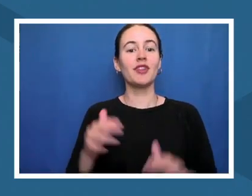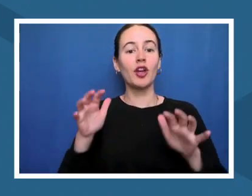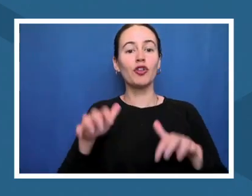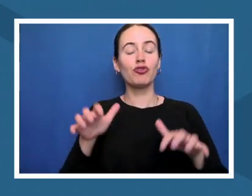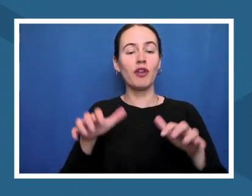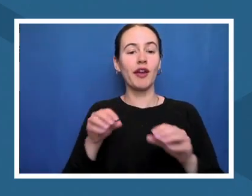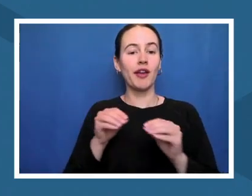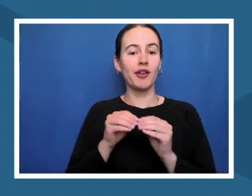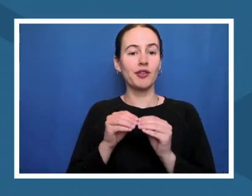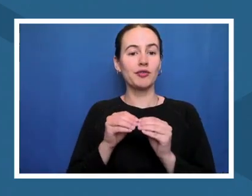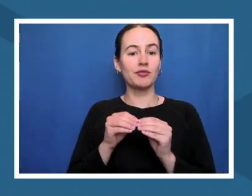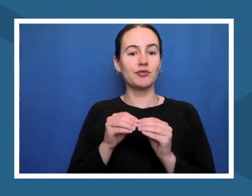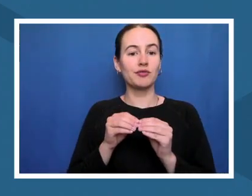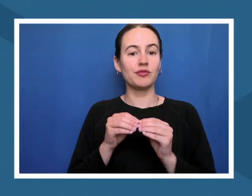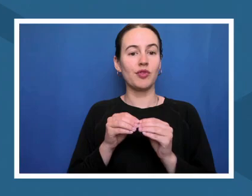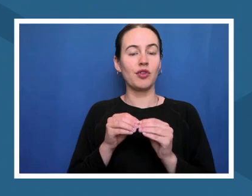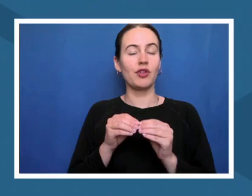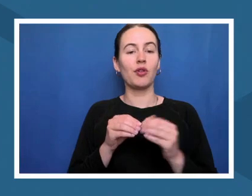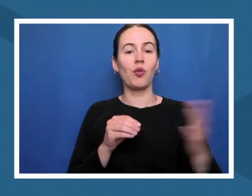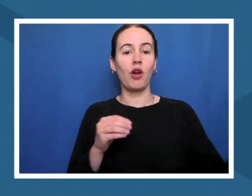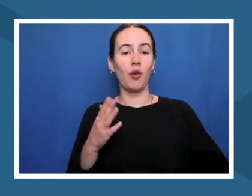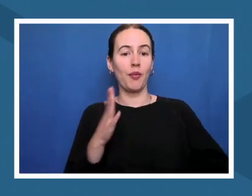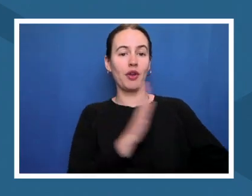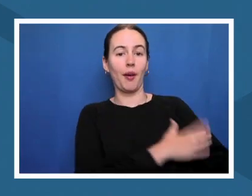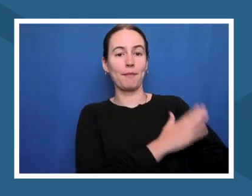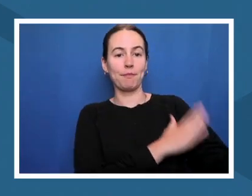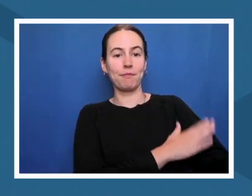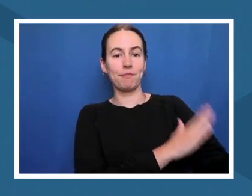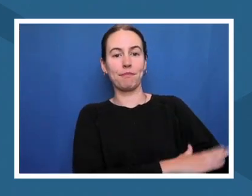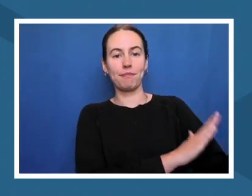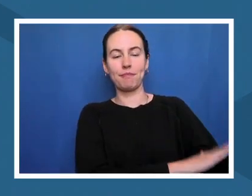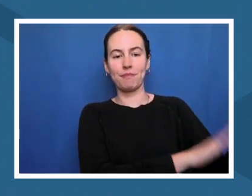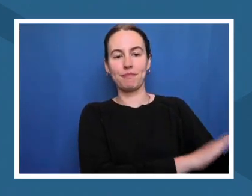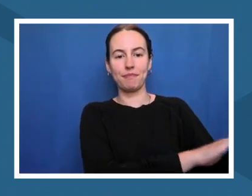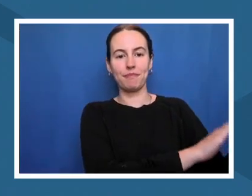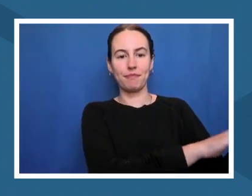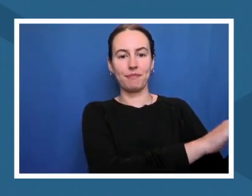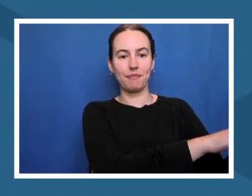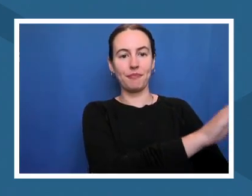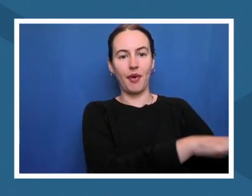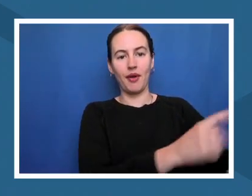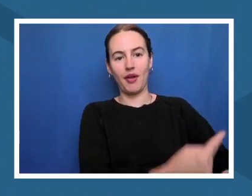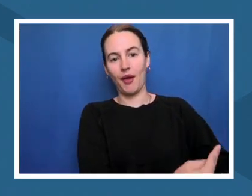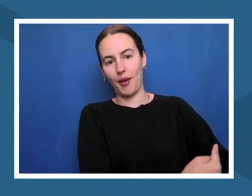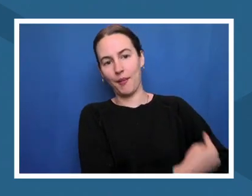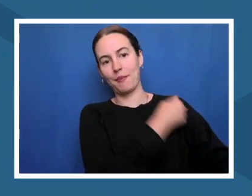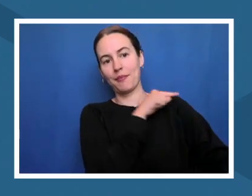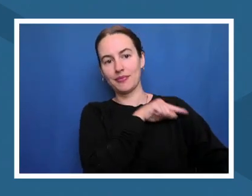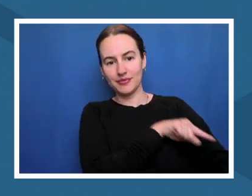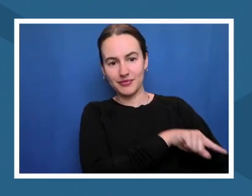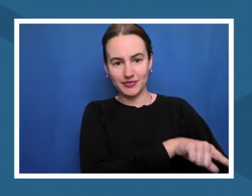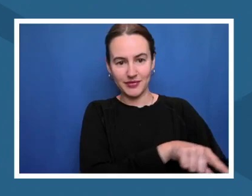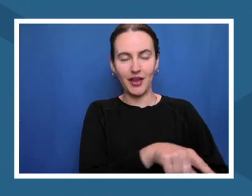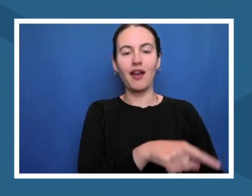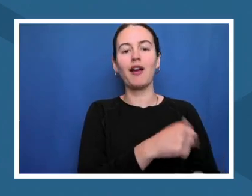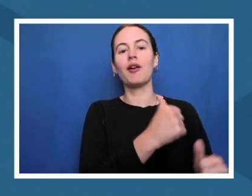up one arm and slap down the arm